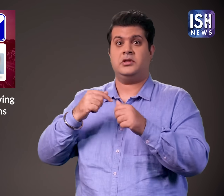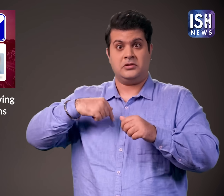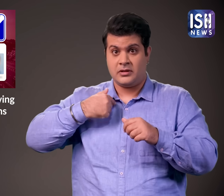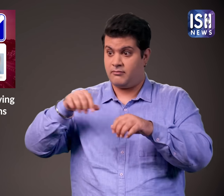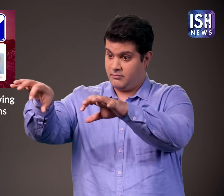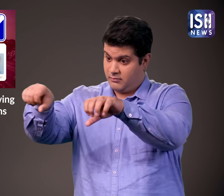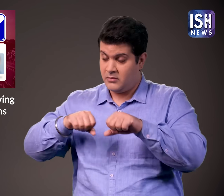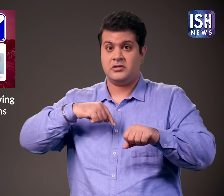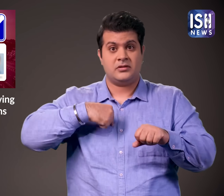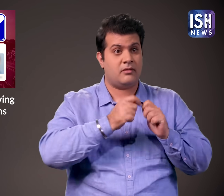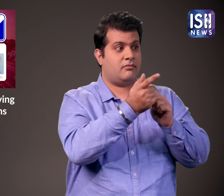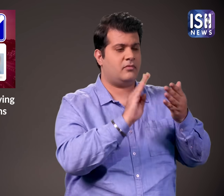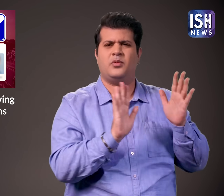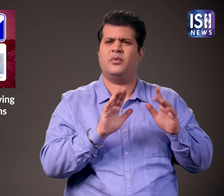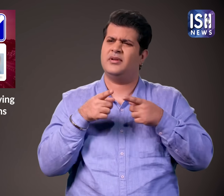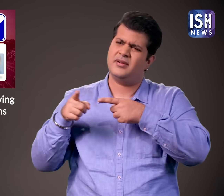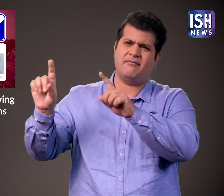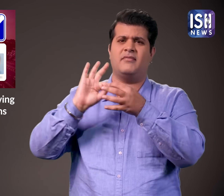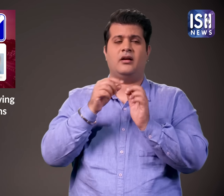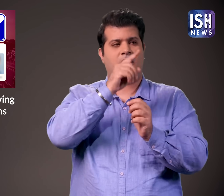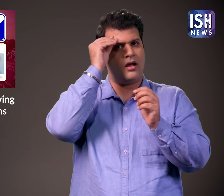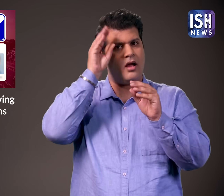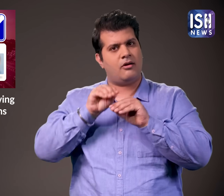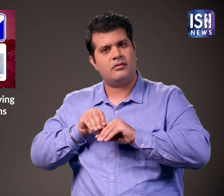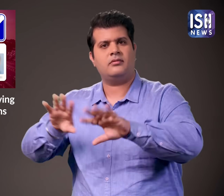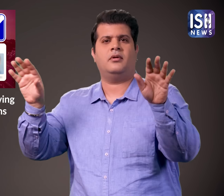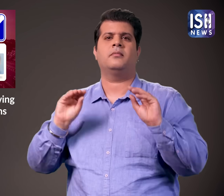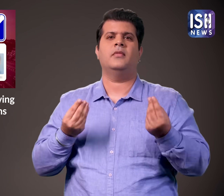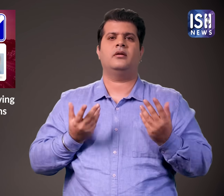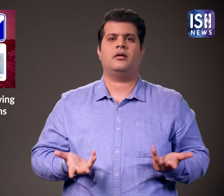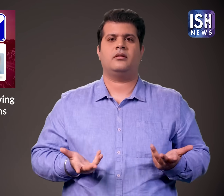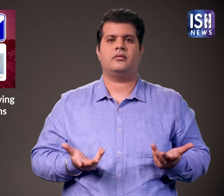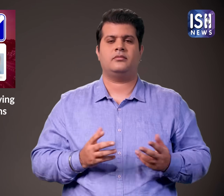Instead of us getting it fixed, RTOs should be made aware to fix the Deaf logo.